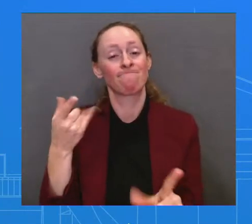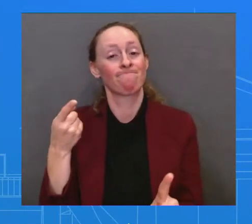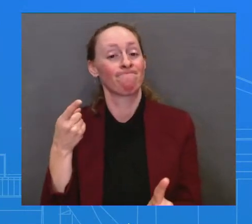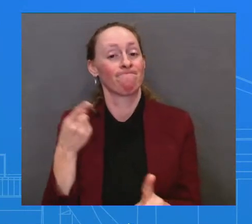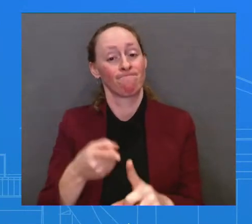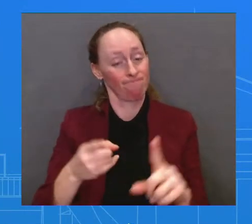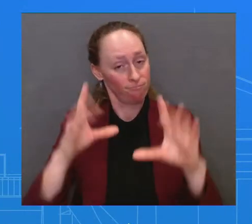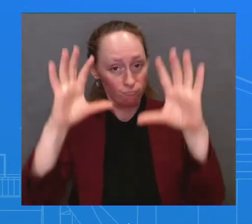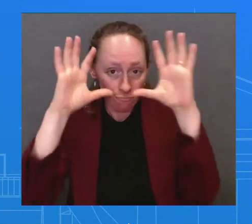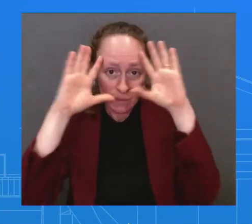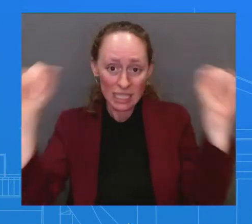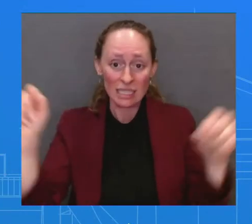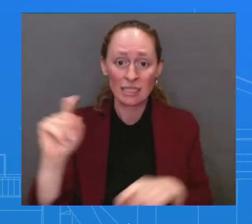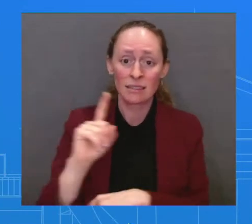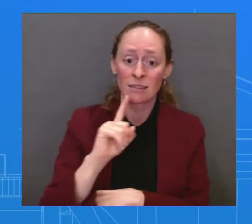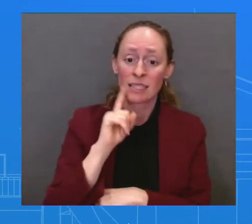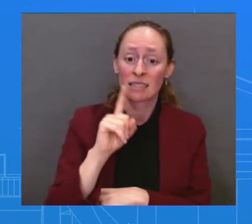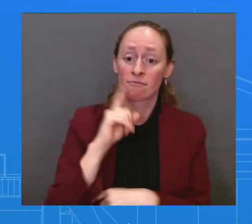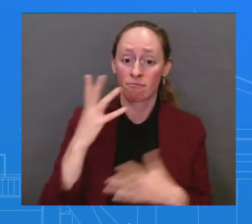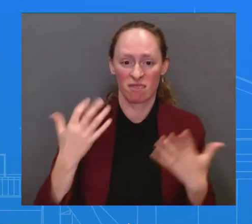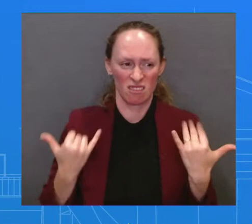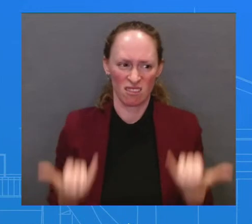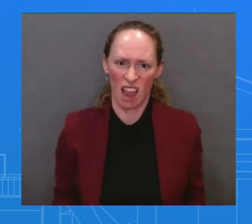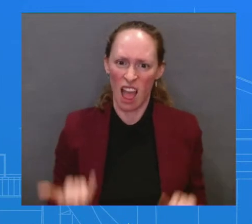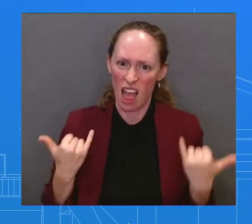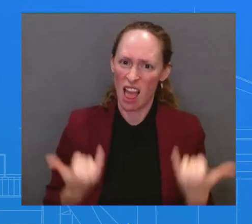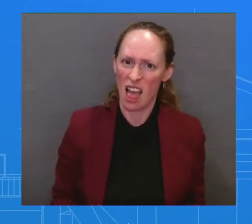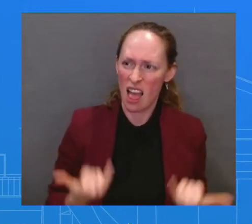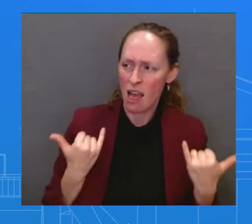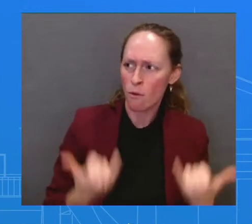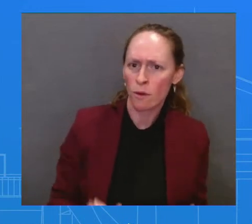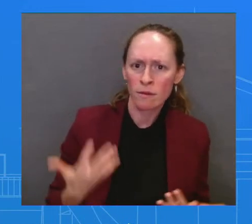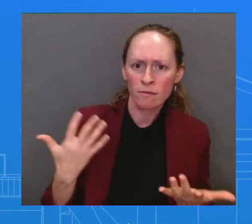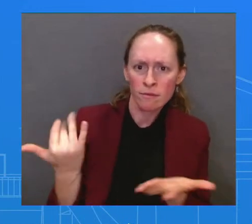but out in public -- to be able to explain his case and to stand, frankly, with members